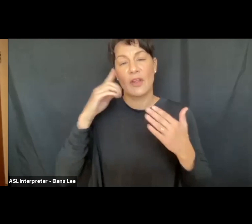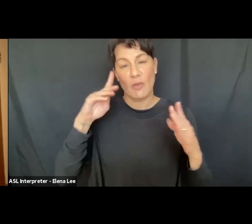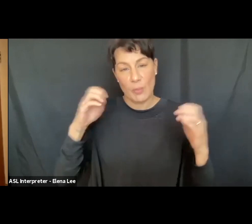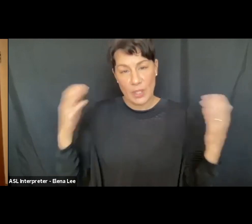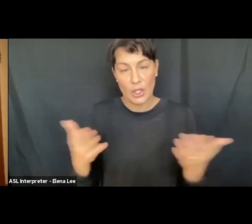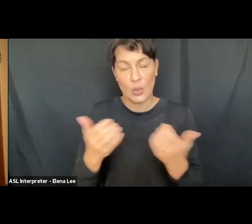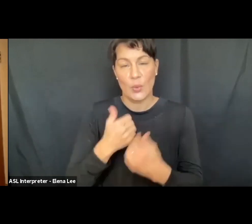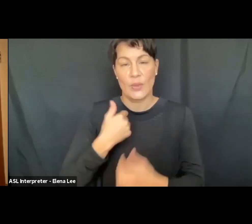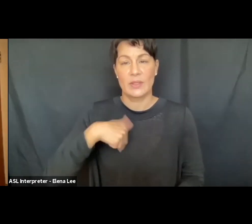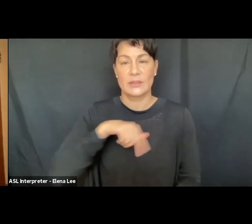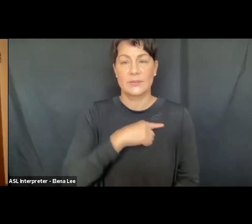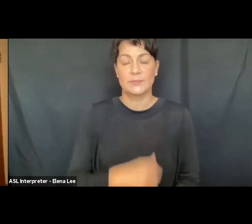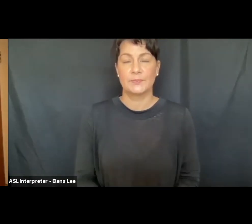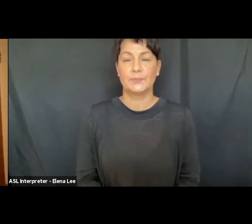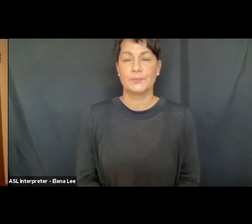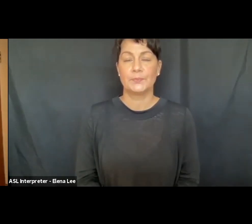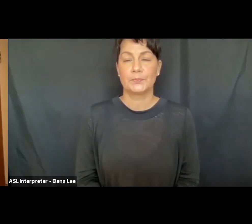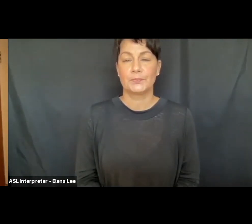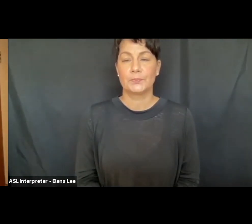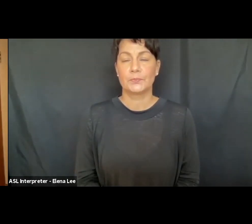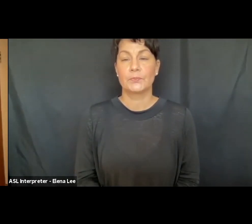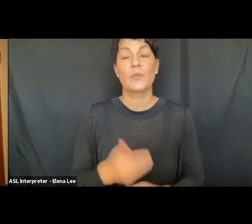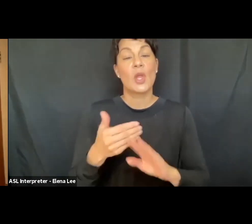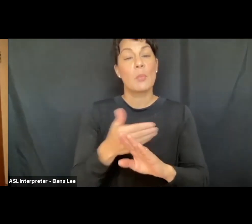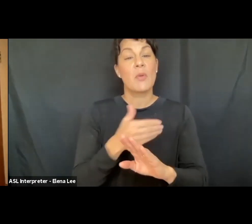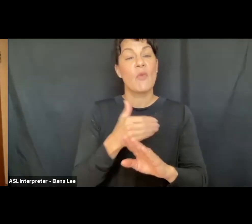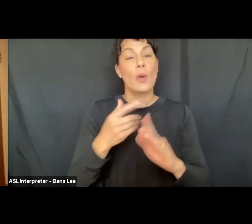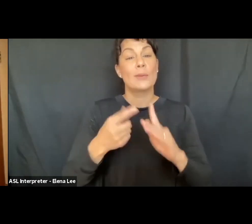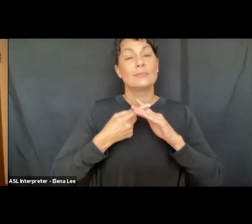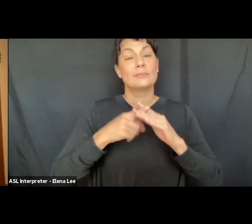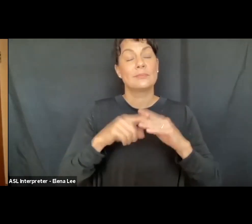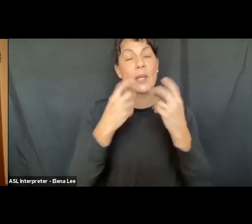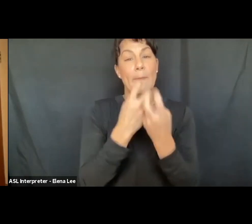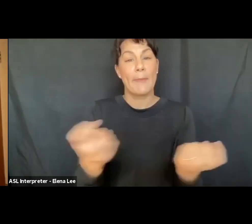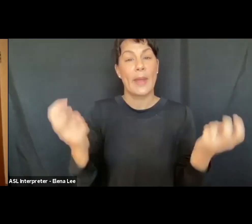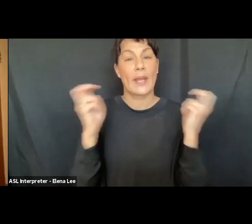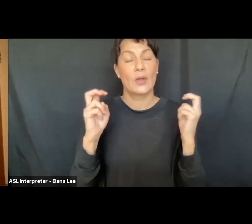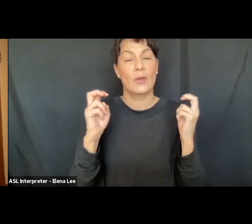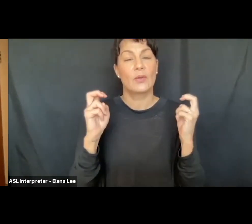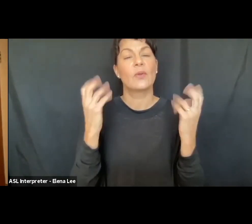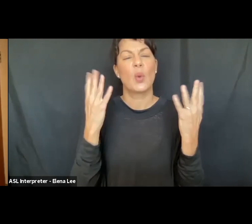And just before we bring the panel up, I just wanna make a couple of announcements.